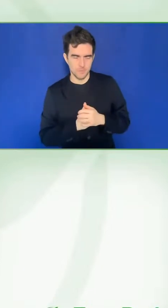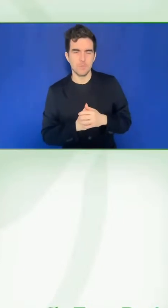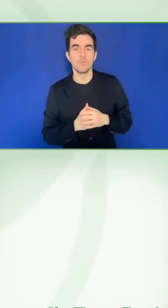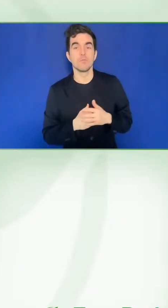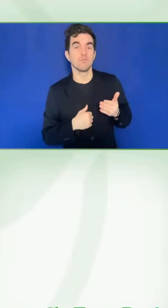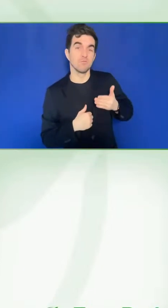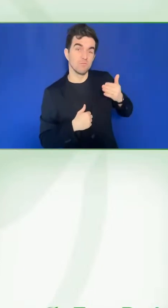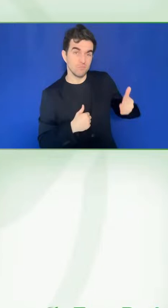to disability inclusion.